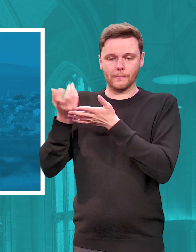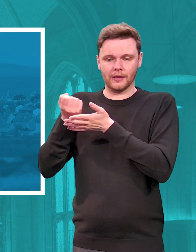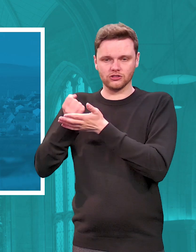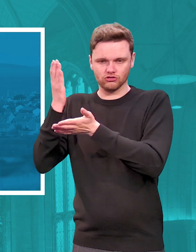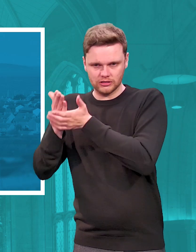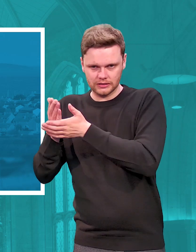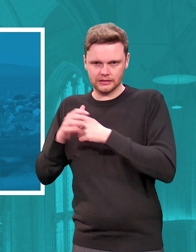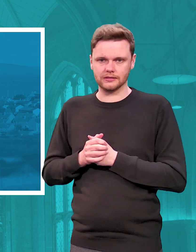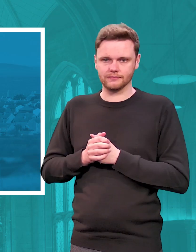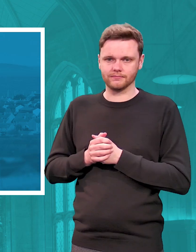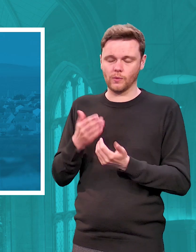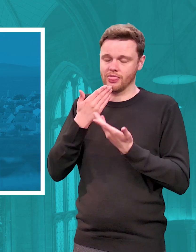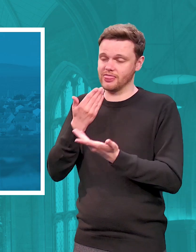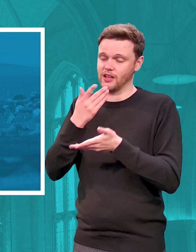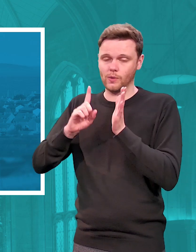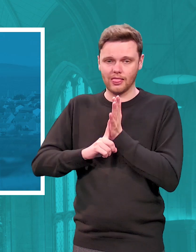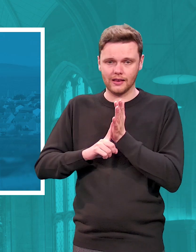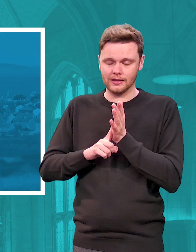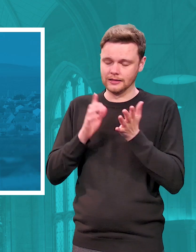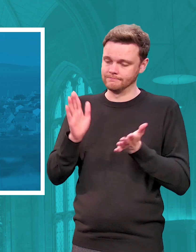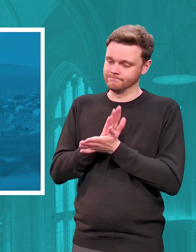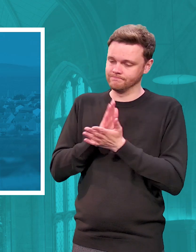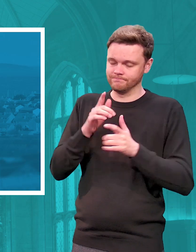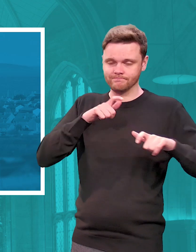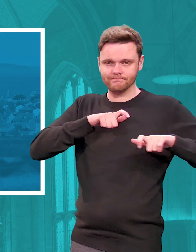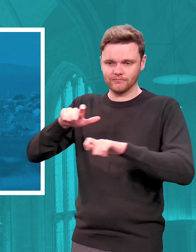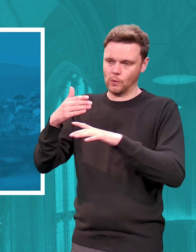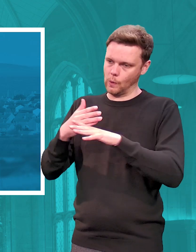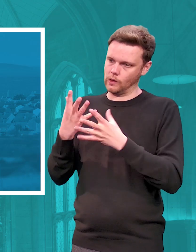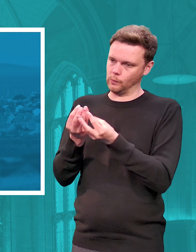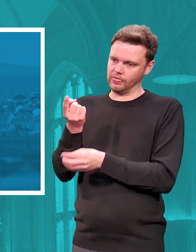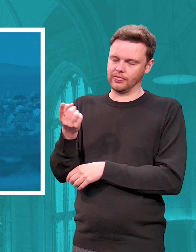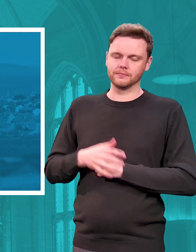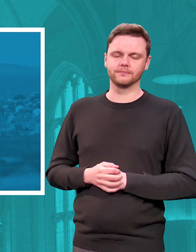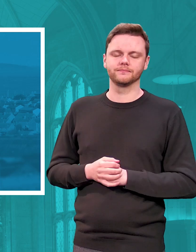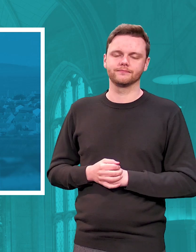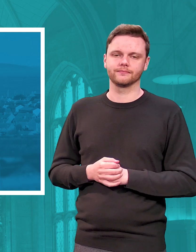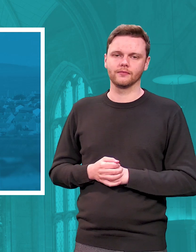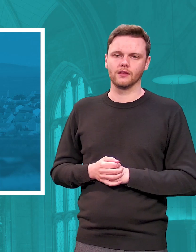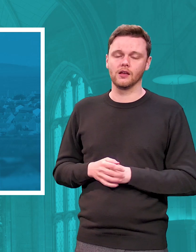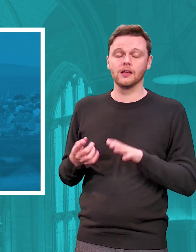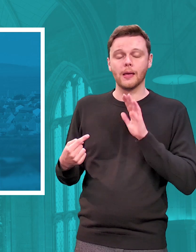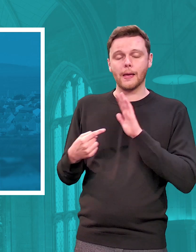to continuing to work with you in the role of vice chair. It's a timely reminder for me to take this opportunity